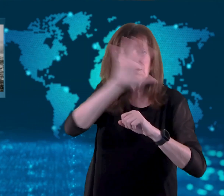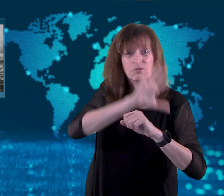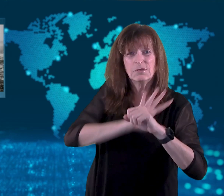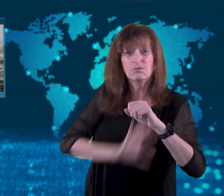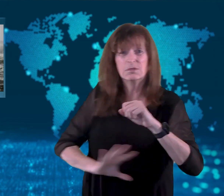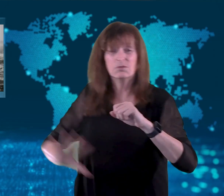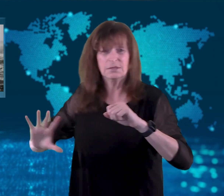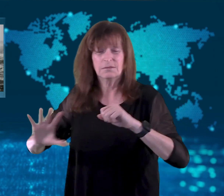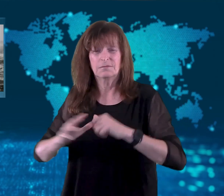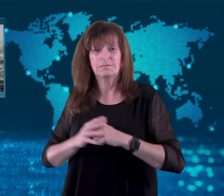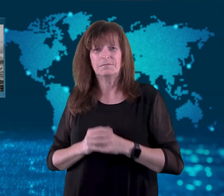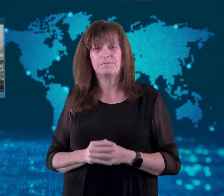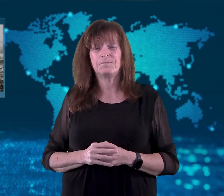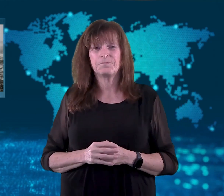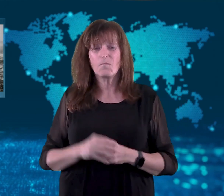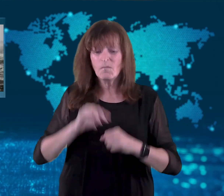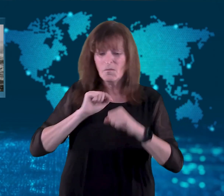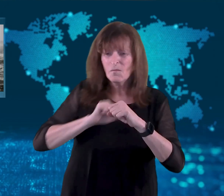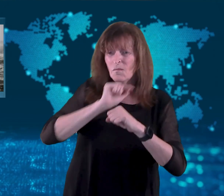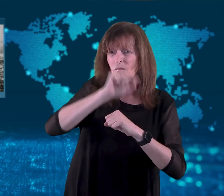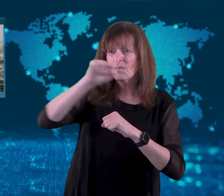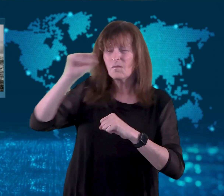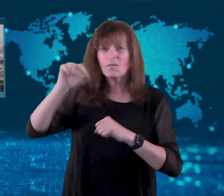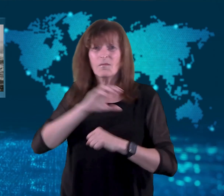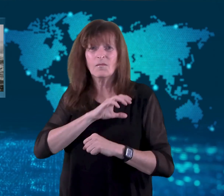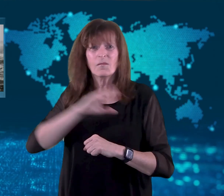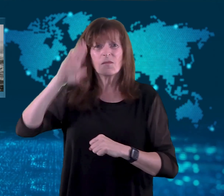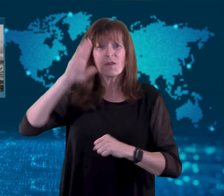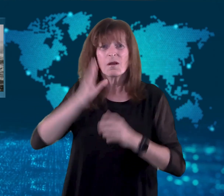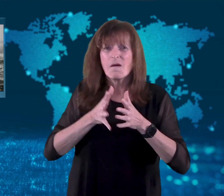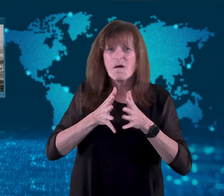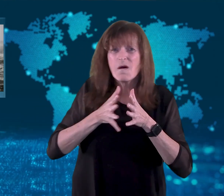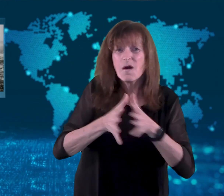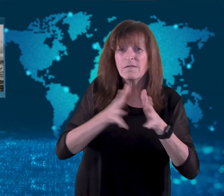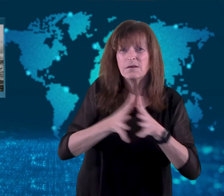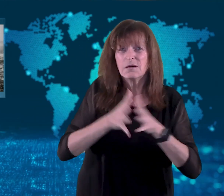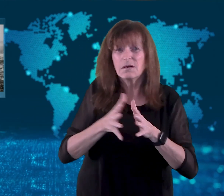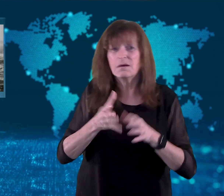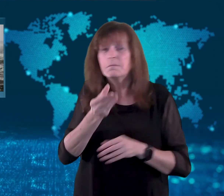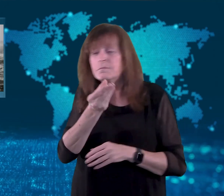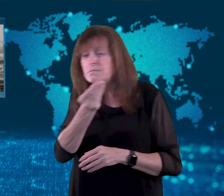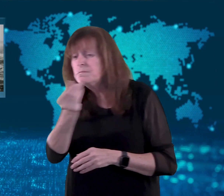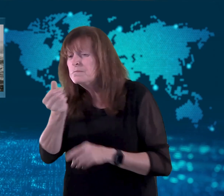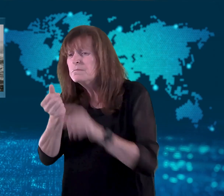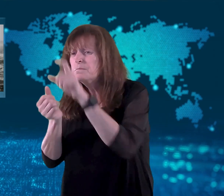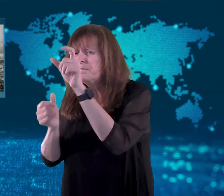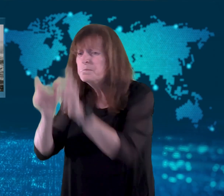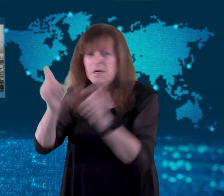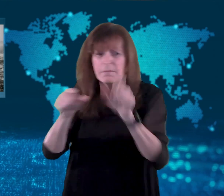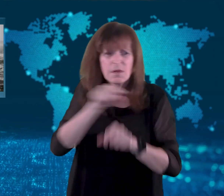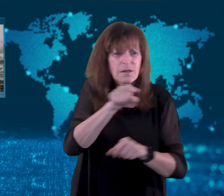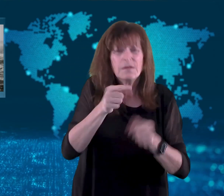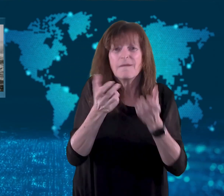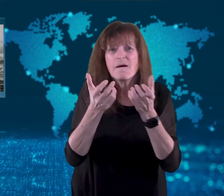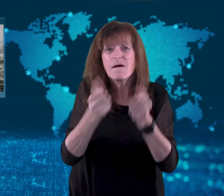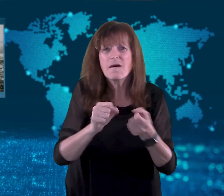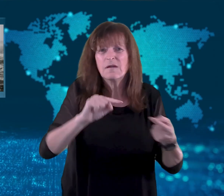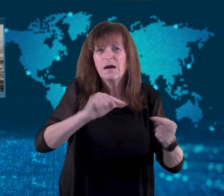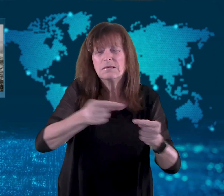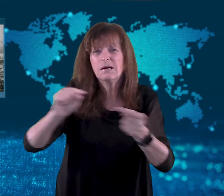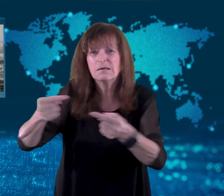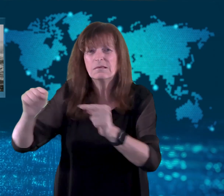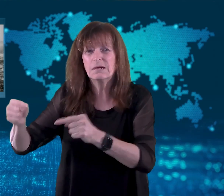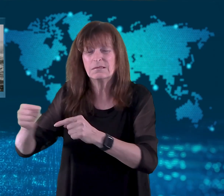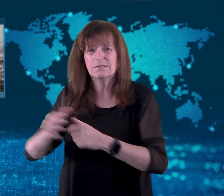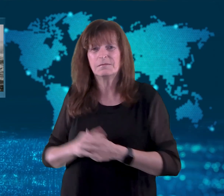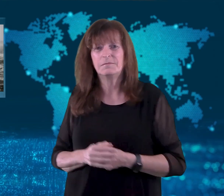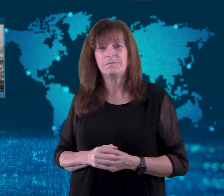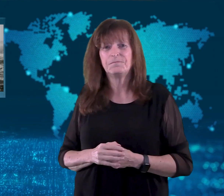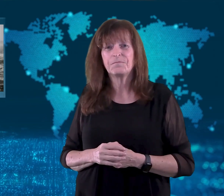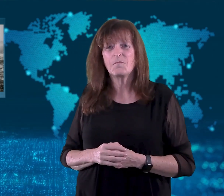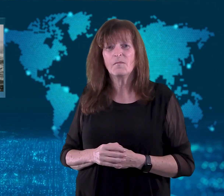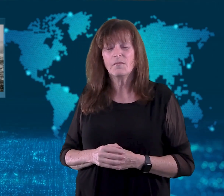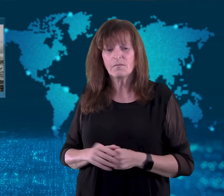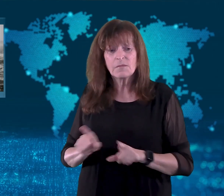Local officials also said that some people had been injured.